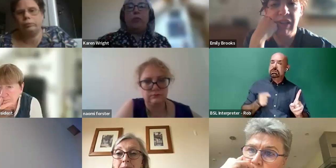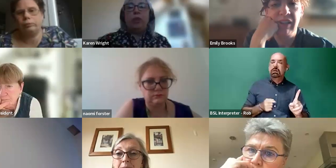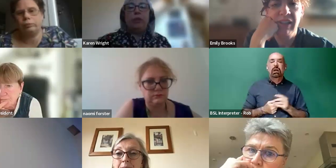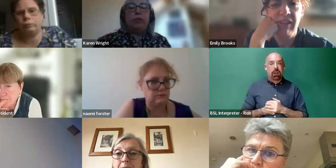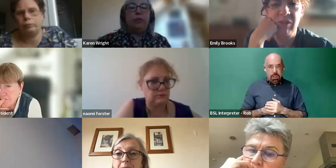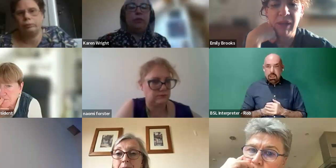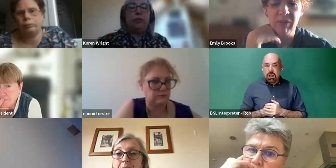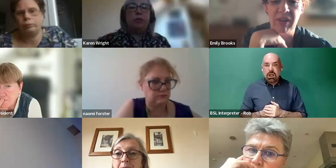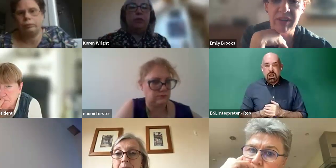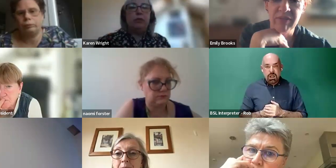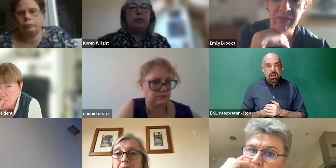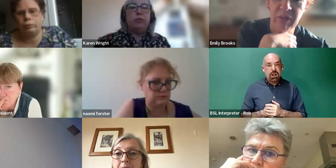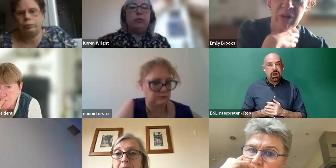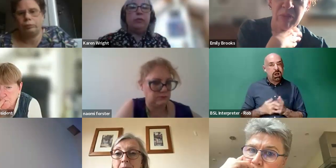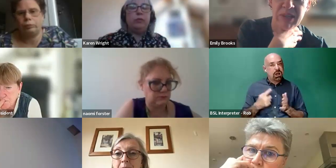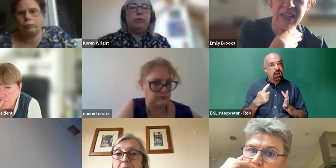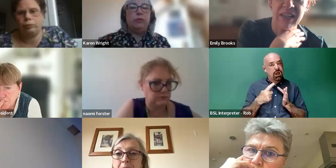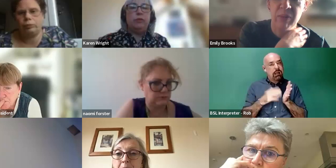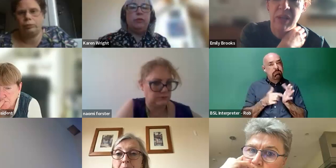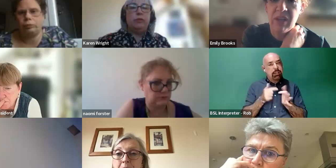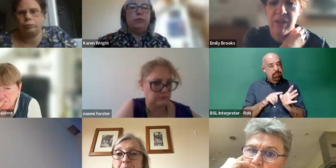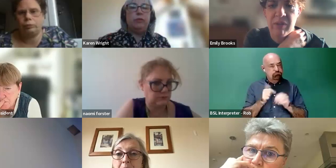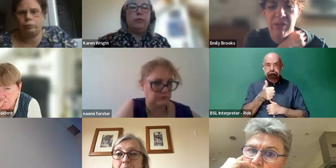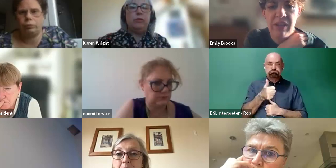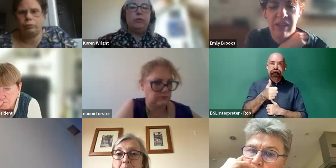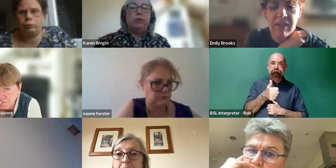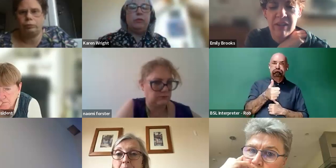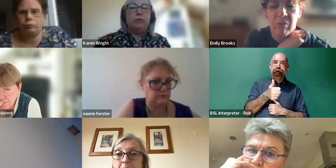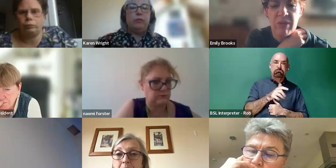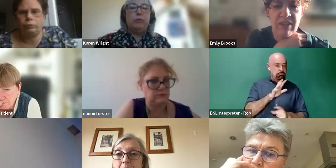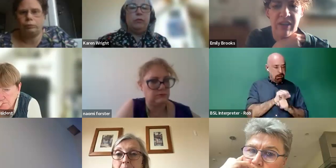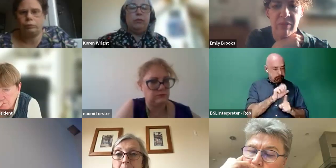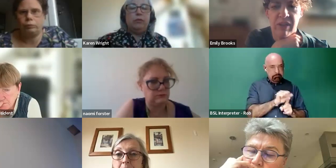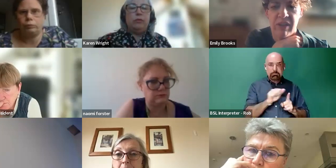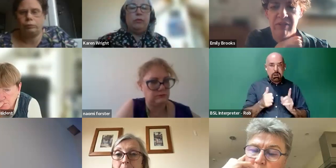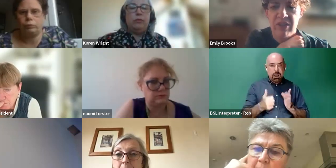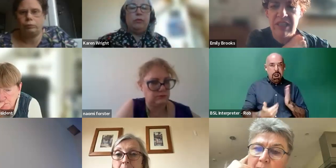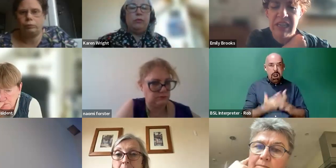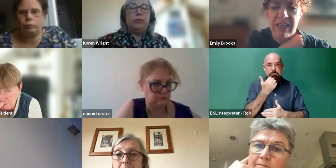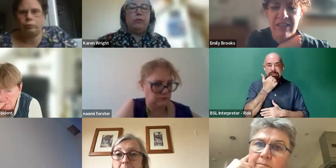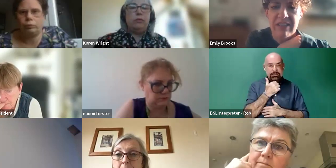I think it's about updating as we go. I think we started with just a list.